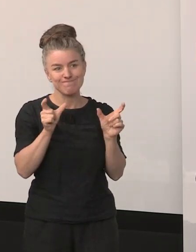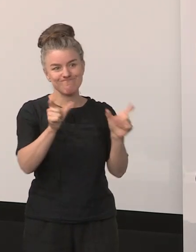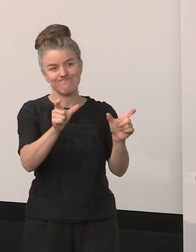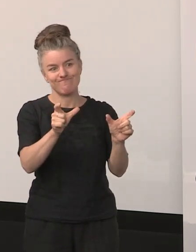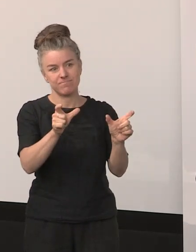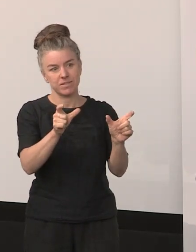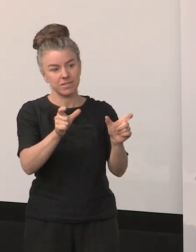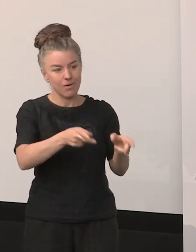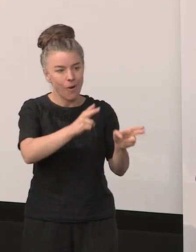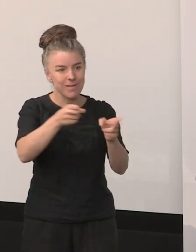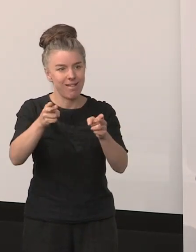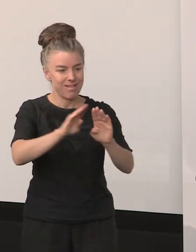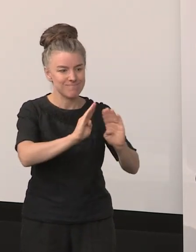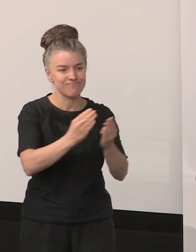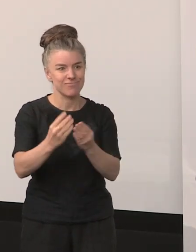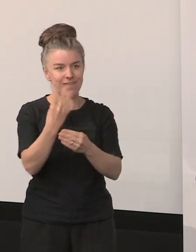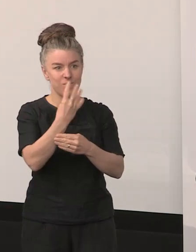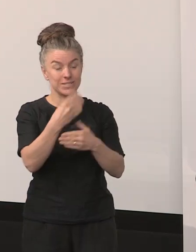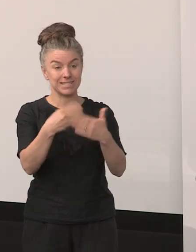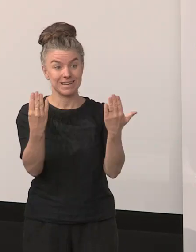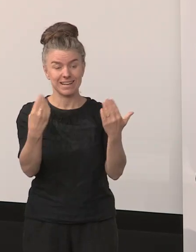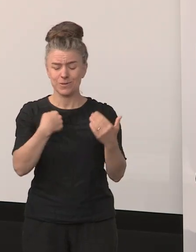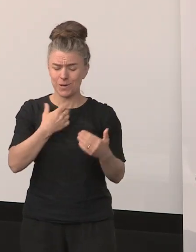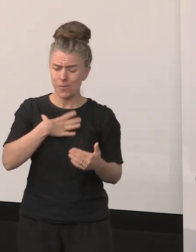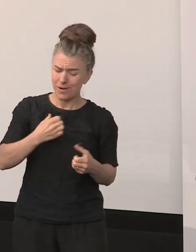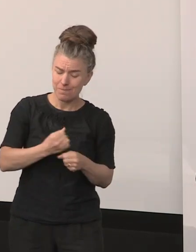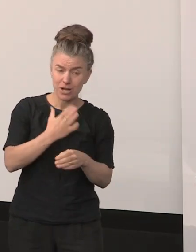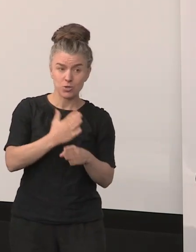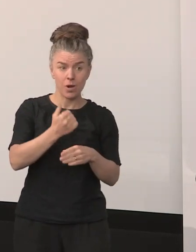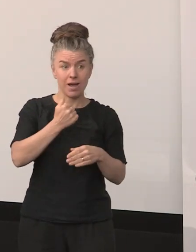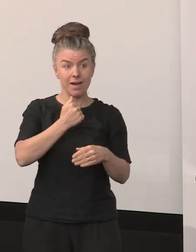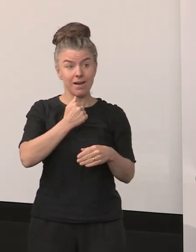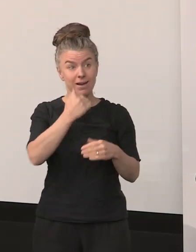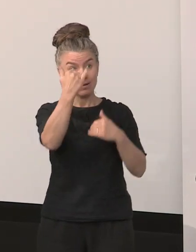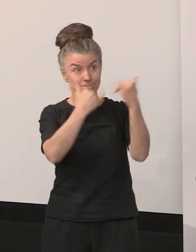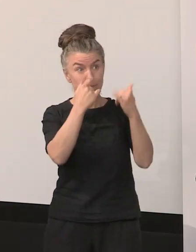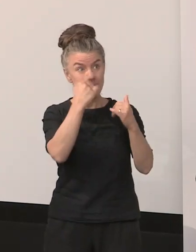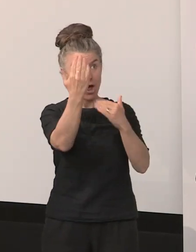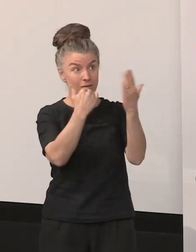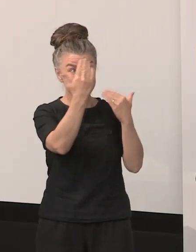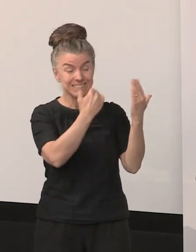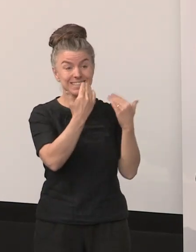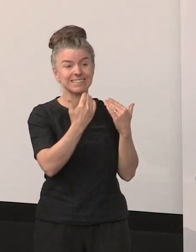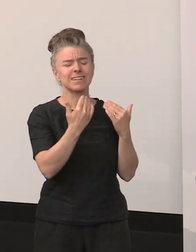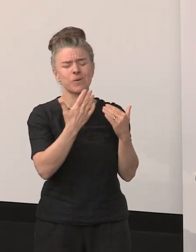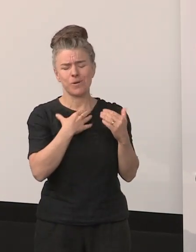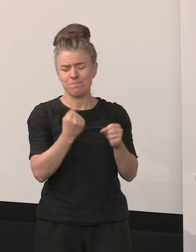COVID-19 in New Zealand. In part because of the rigorous process at the border. I think what we are wanting to do is